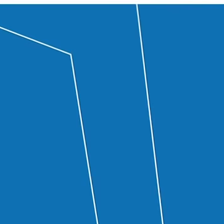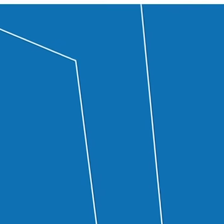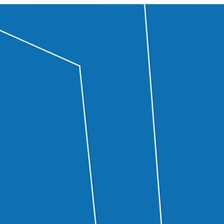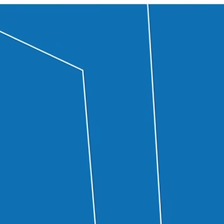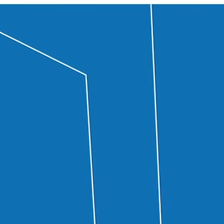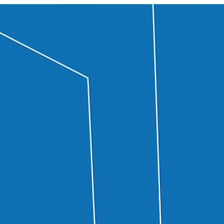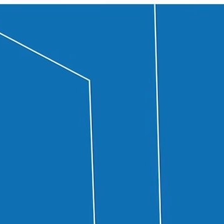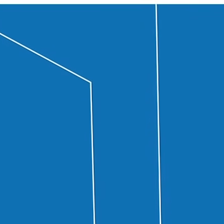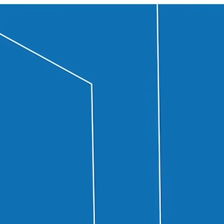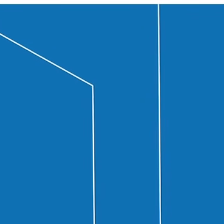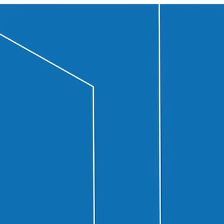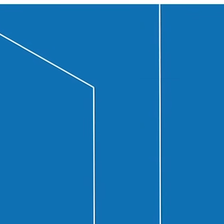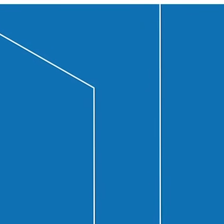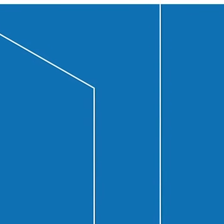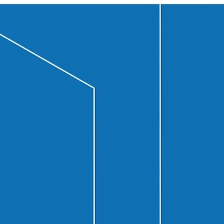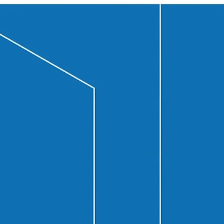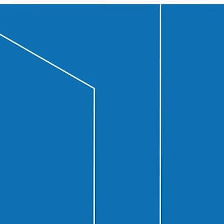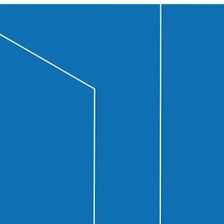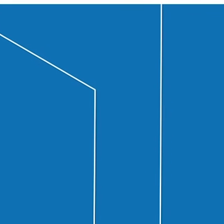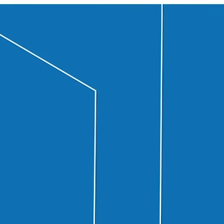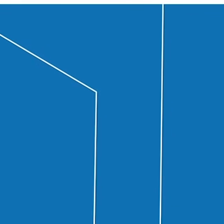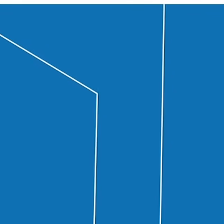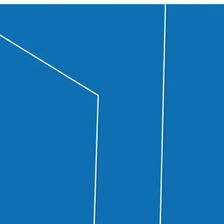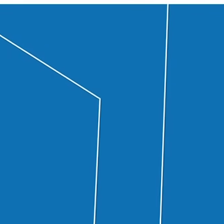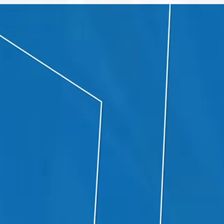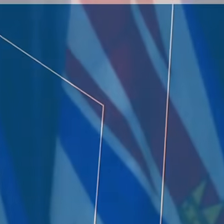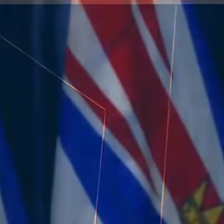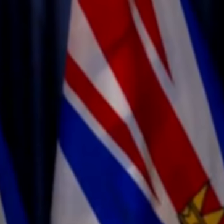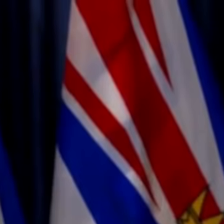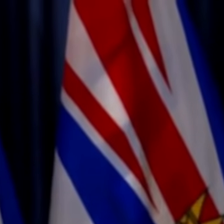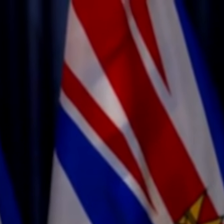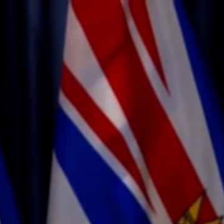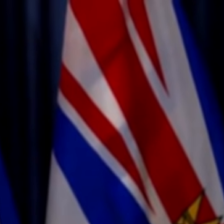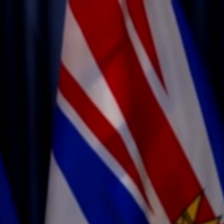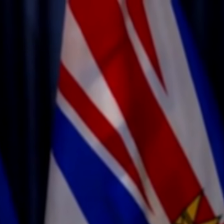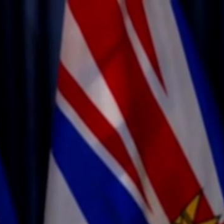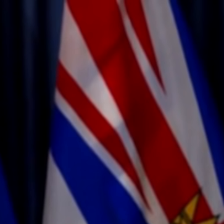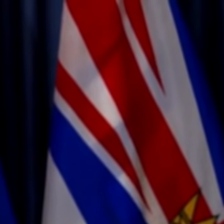This is a test.